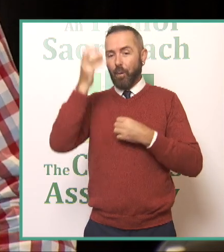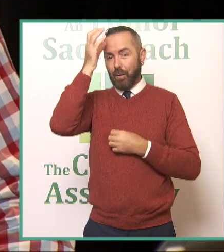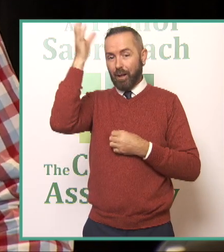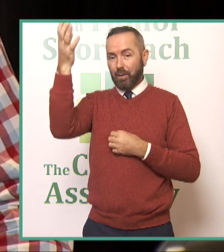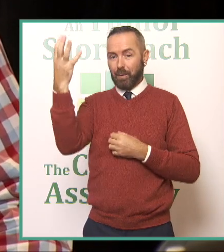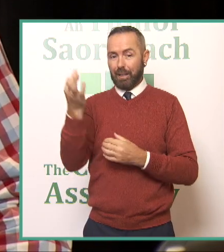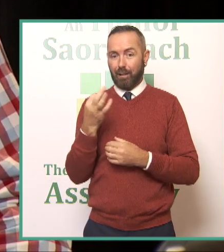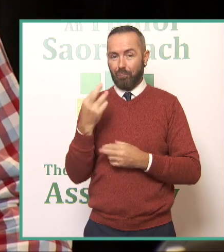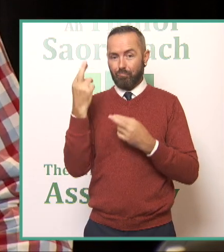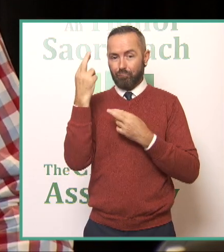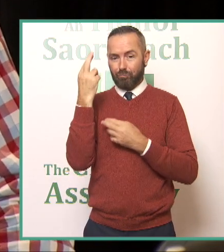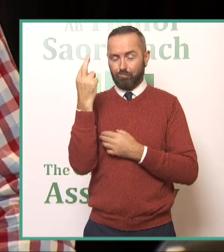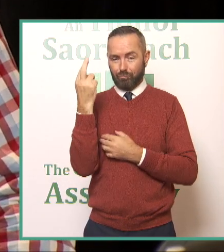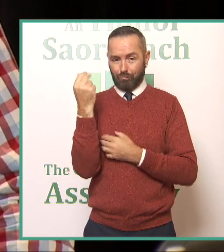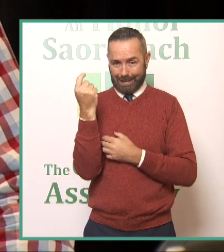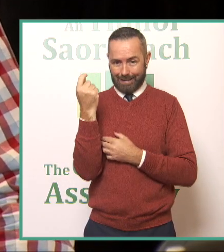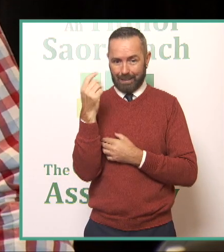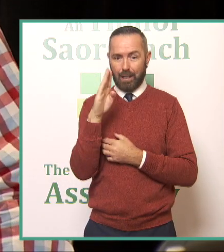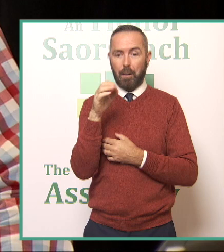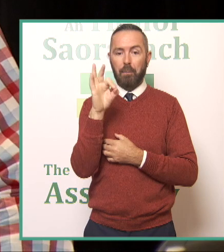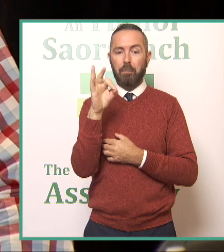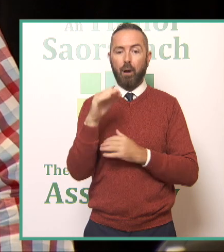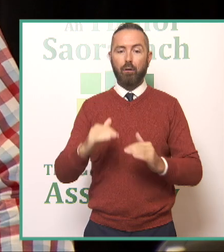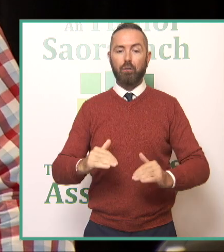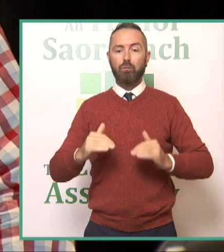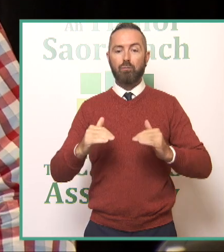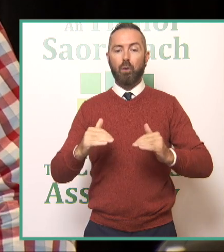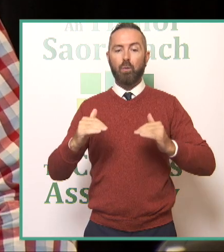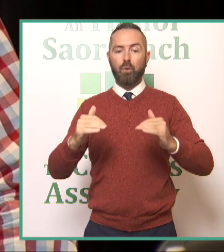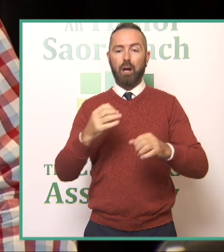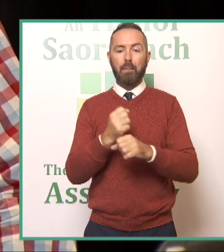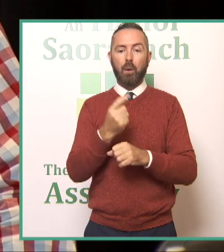recently bugs grow when it's growing. Well, they grow out a millimeter a year.